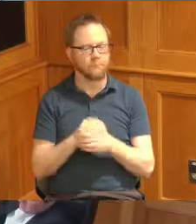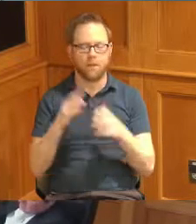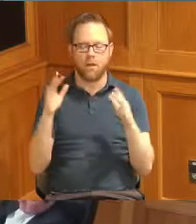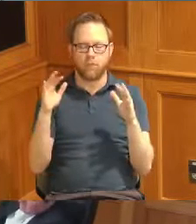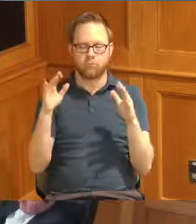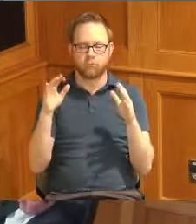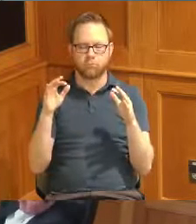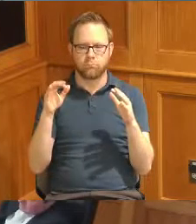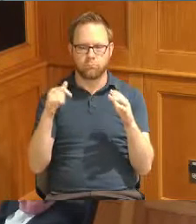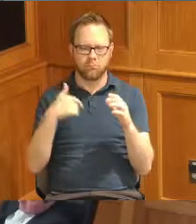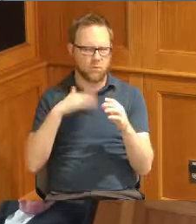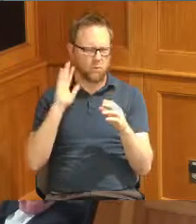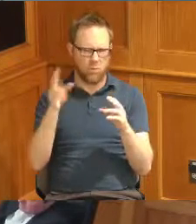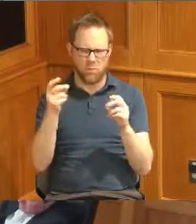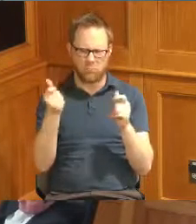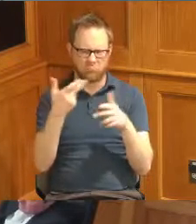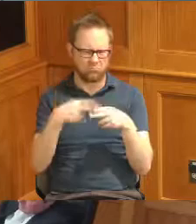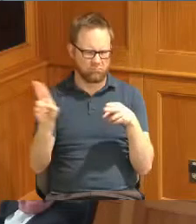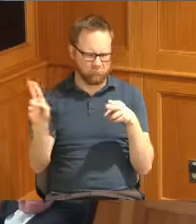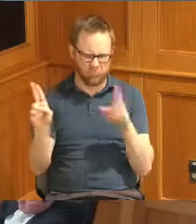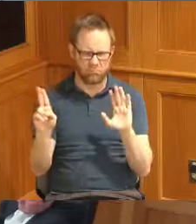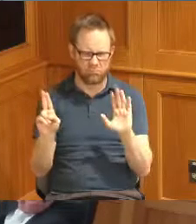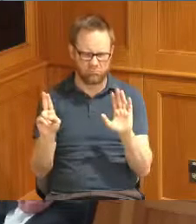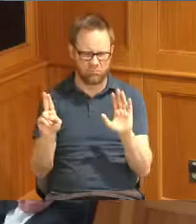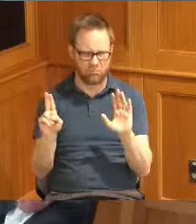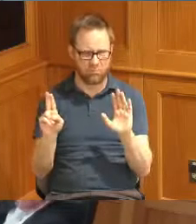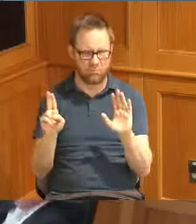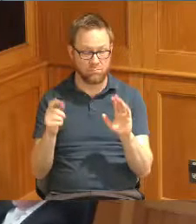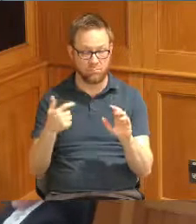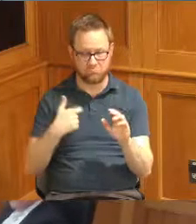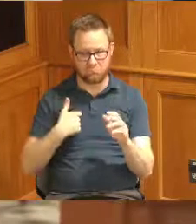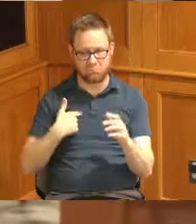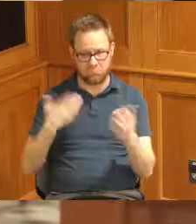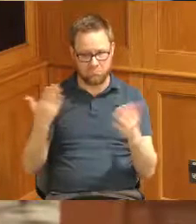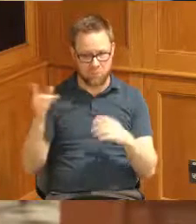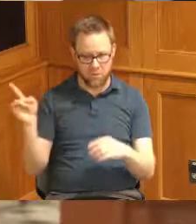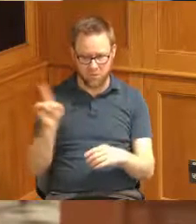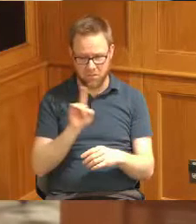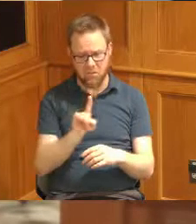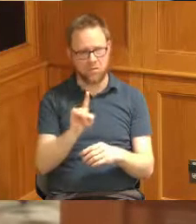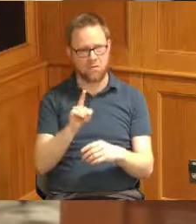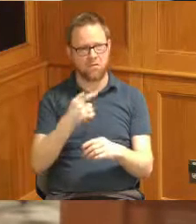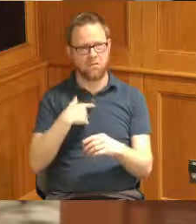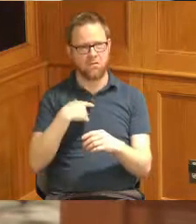this is going to be real quick after being up here but the first thing I got to do this